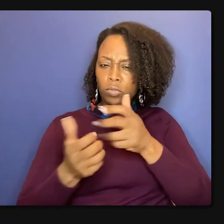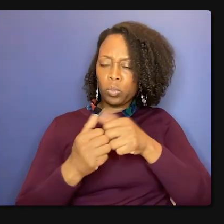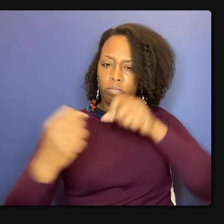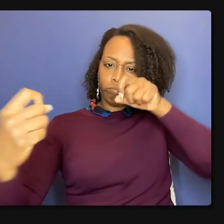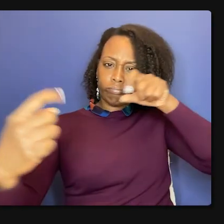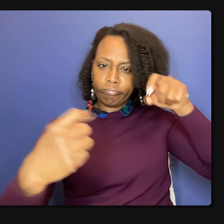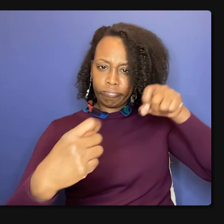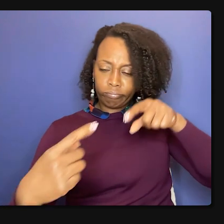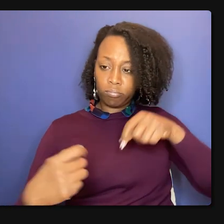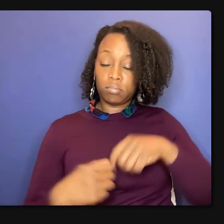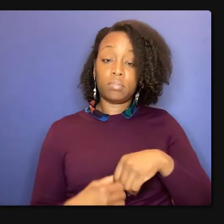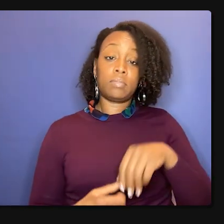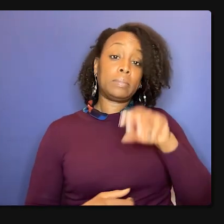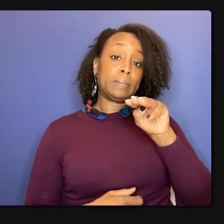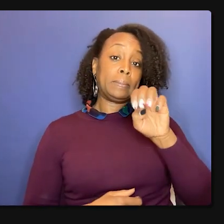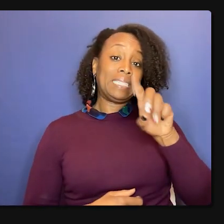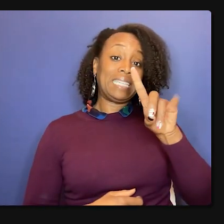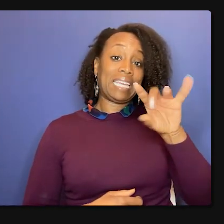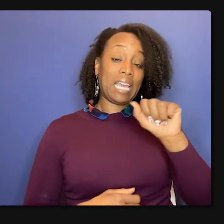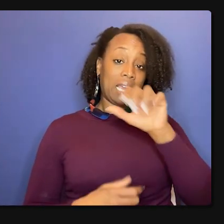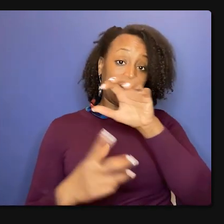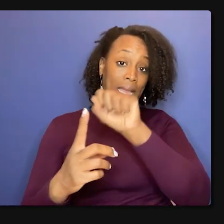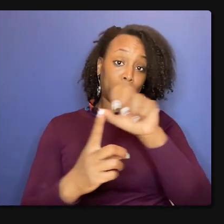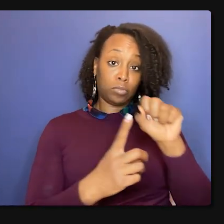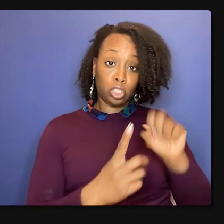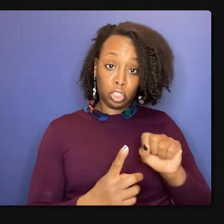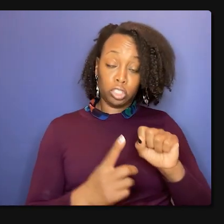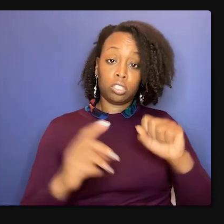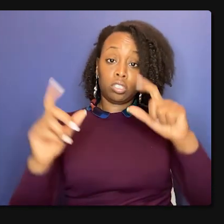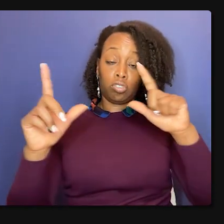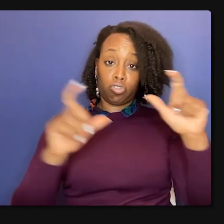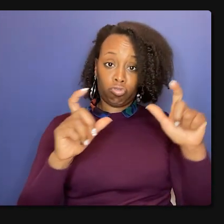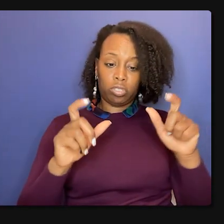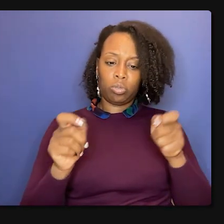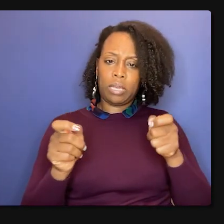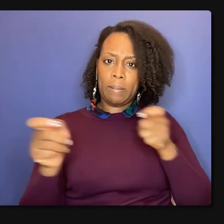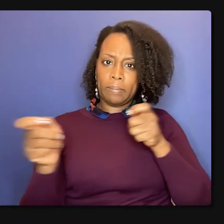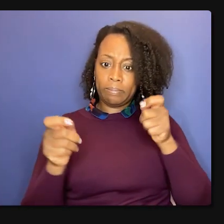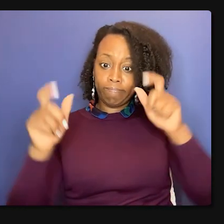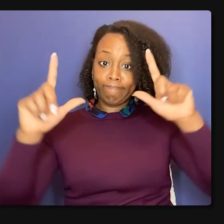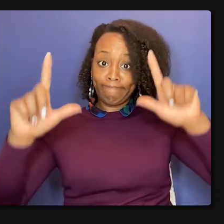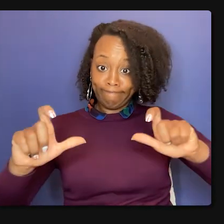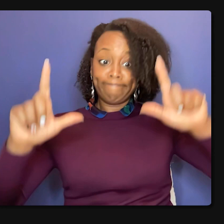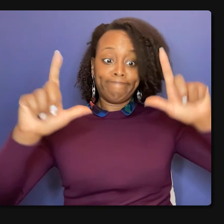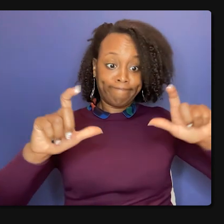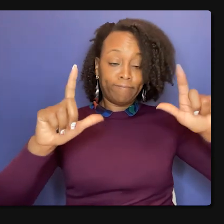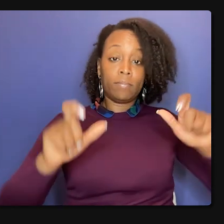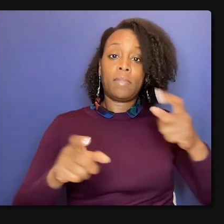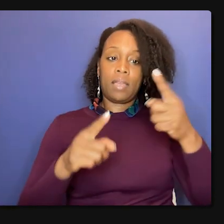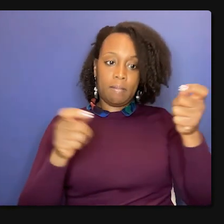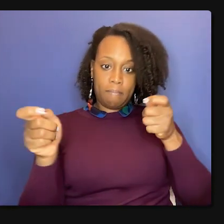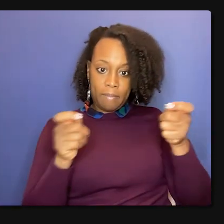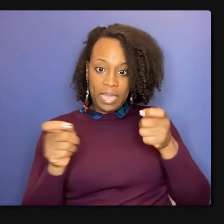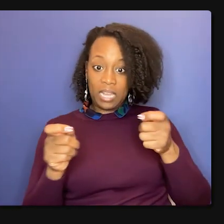There's the media capture screen, where you can take and manage both snapshots and video clips.